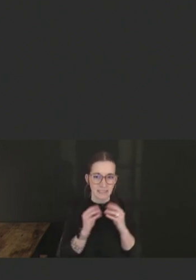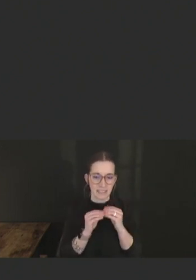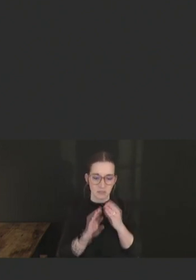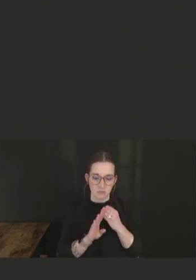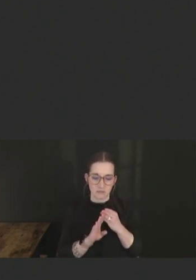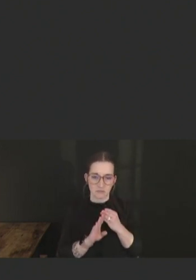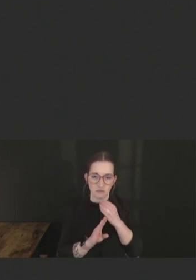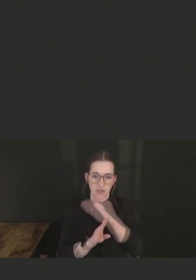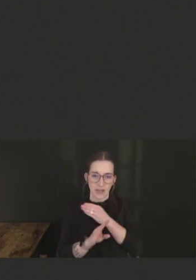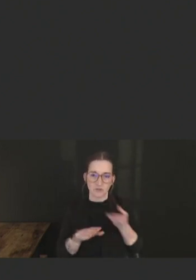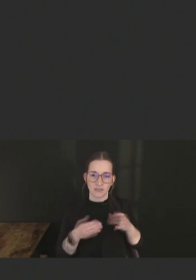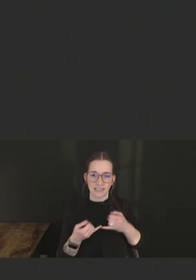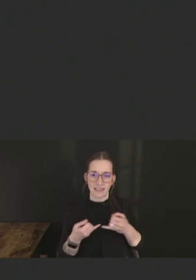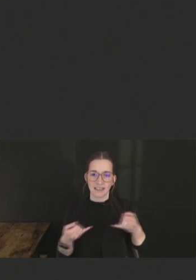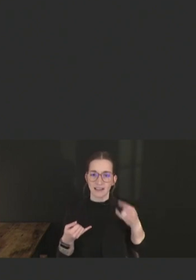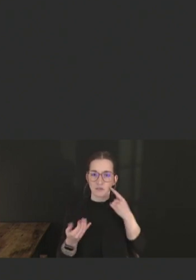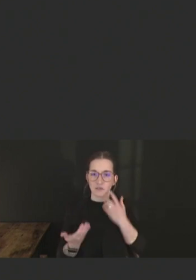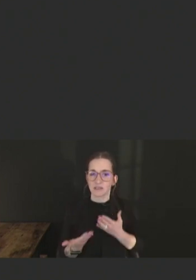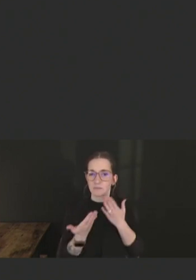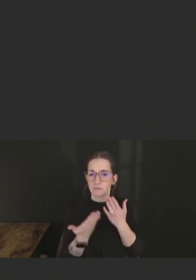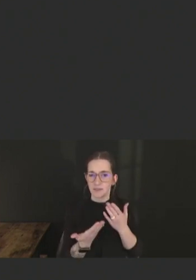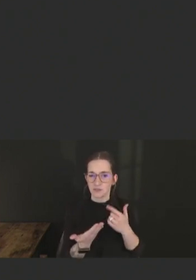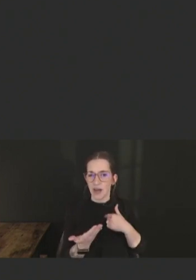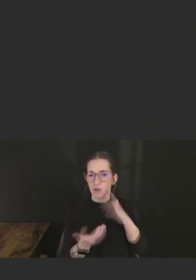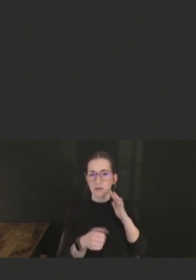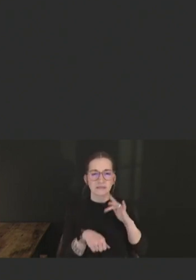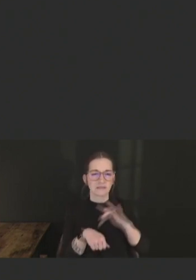for submitting, so I will touch briefly upon that meeting.